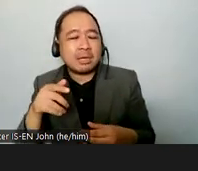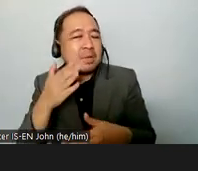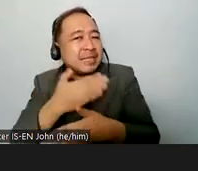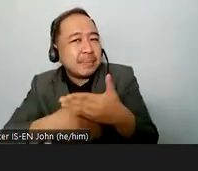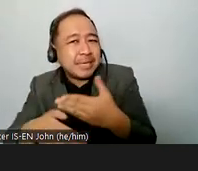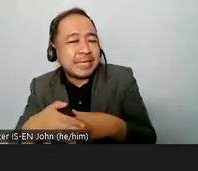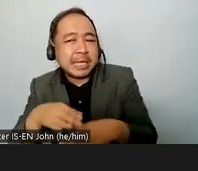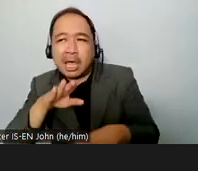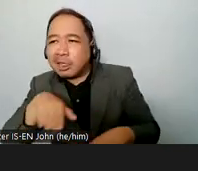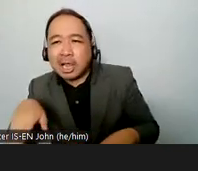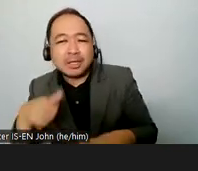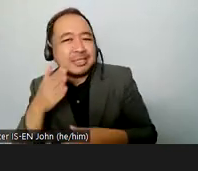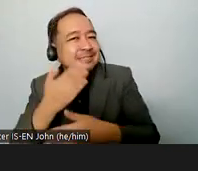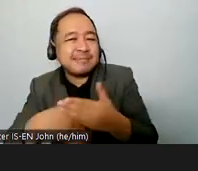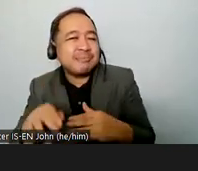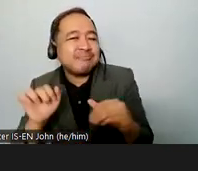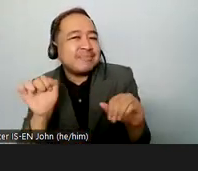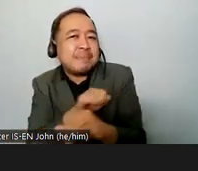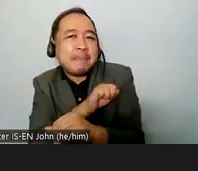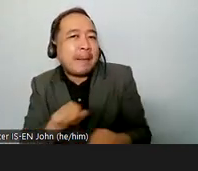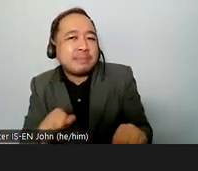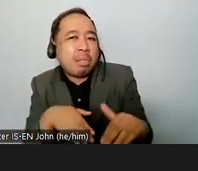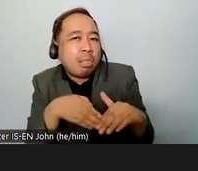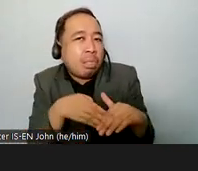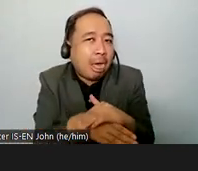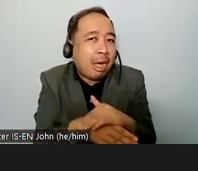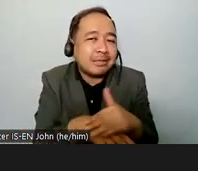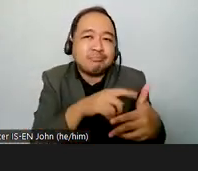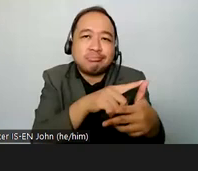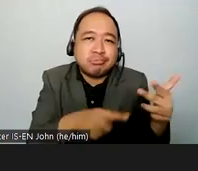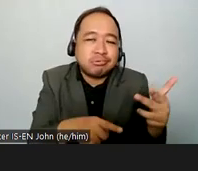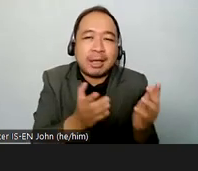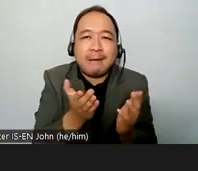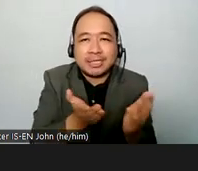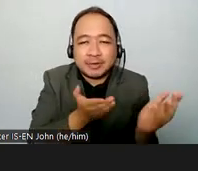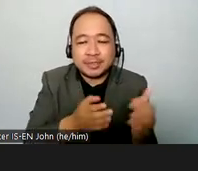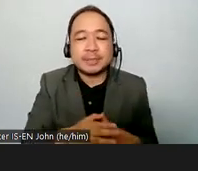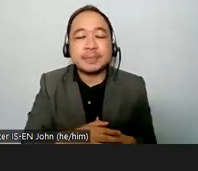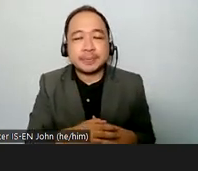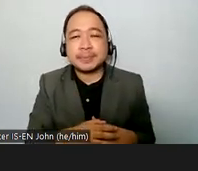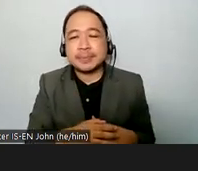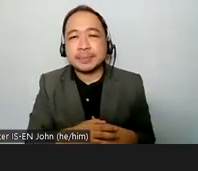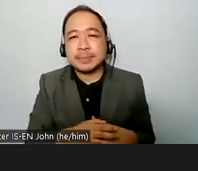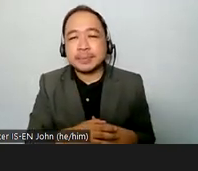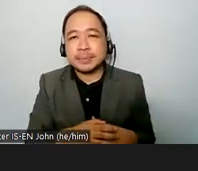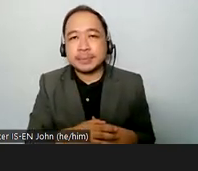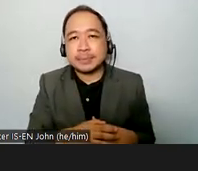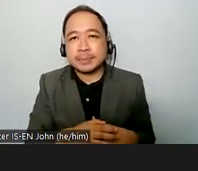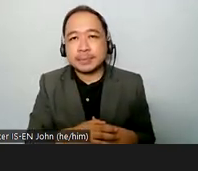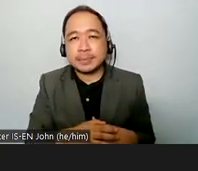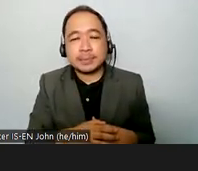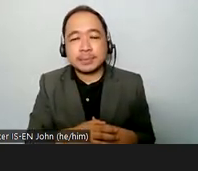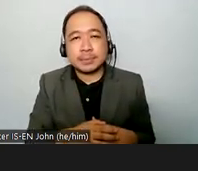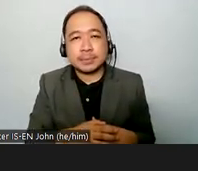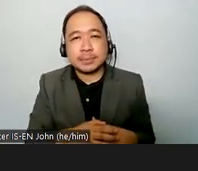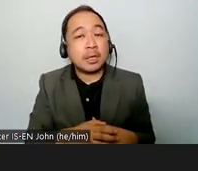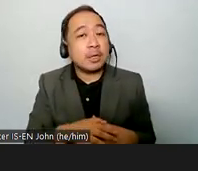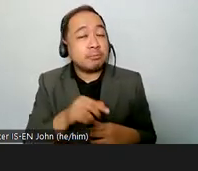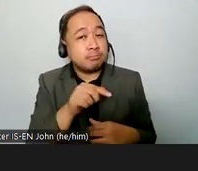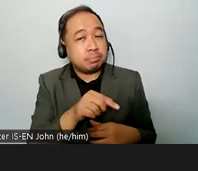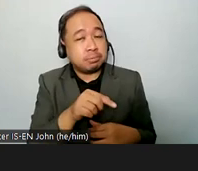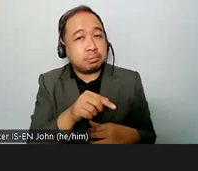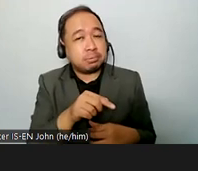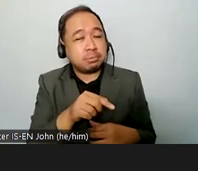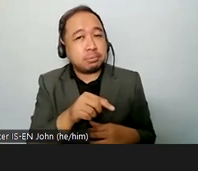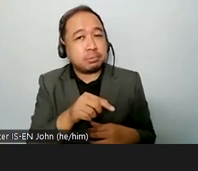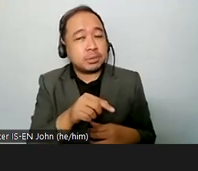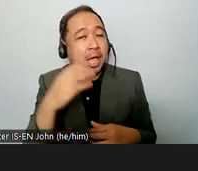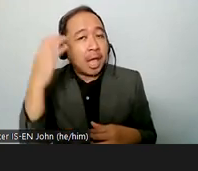disability uh the institutions have very little number of uh devices uh for helping